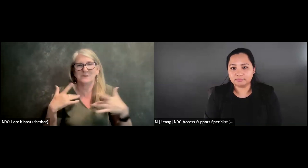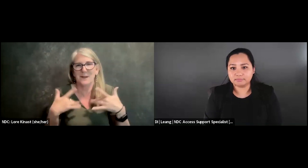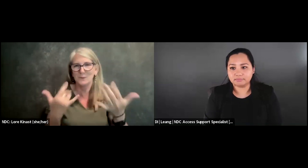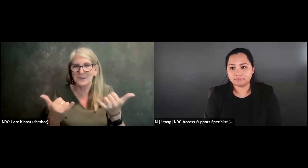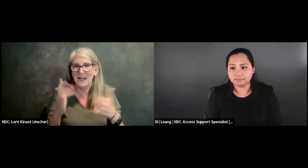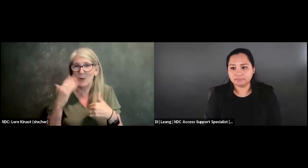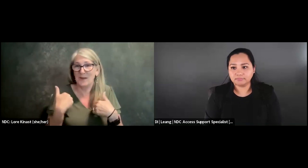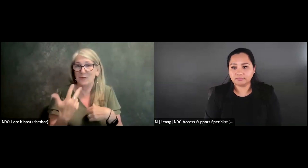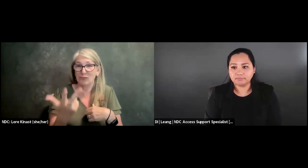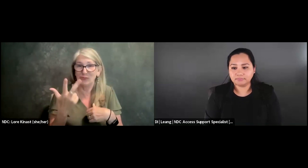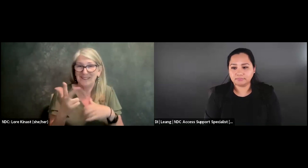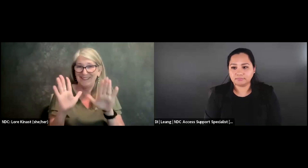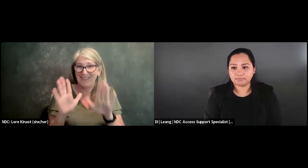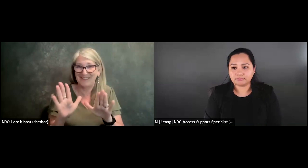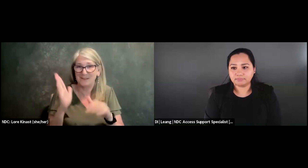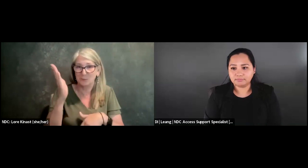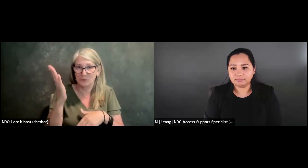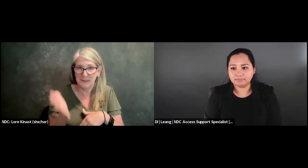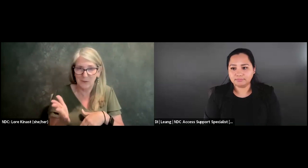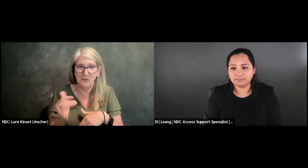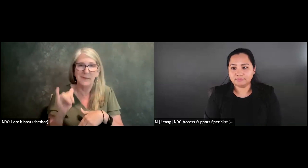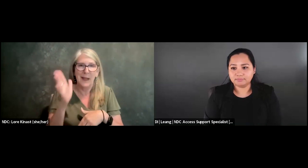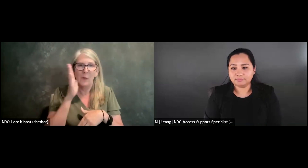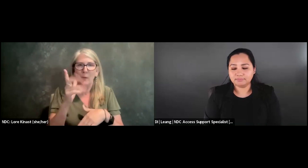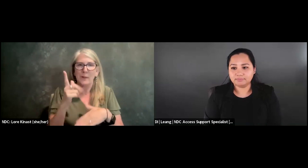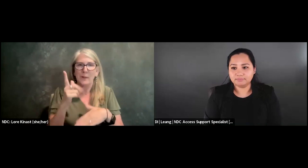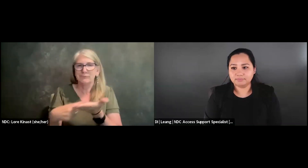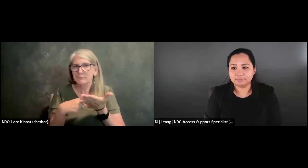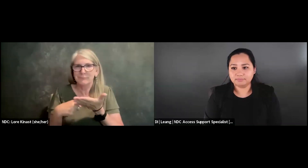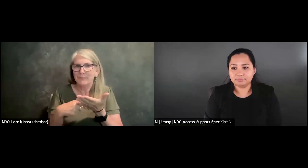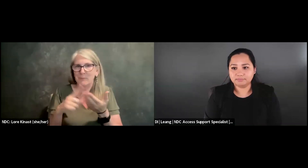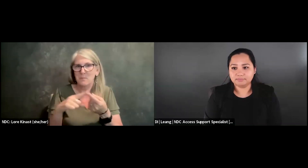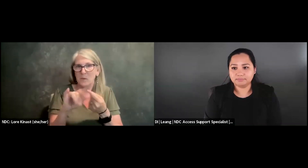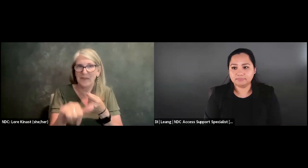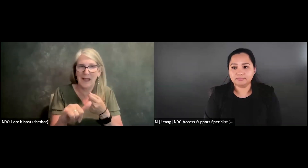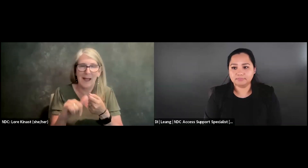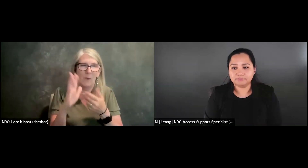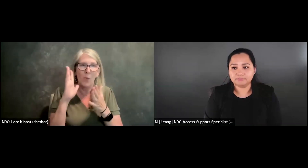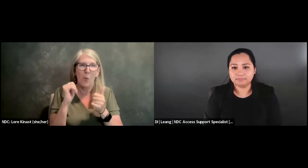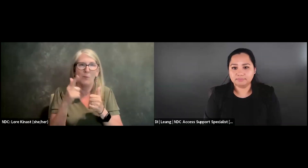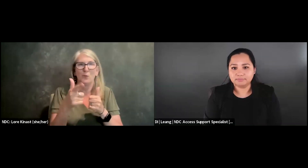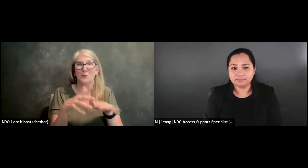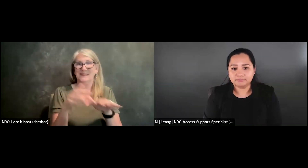So we're excited this day to have three very knowledgeable presenters, who will talk about that.